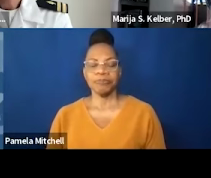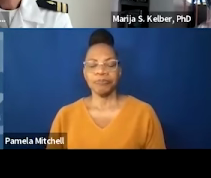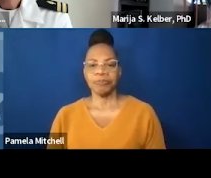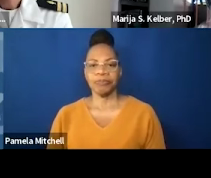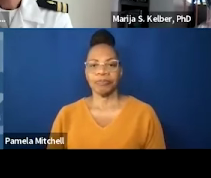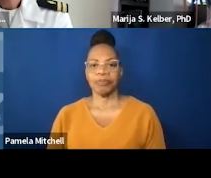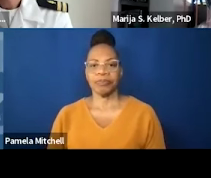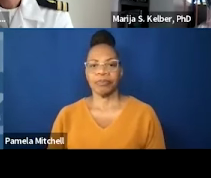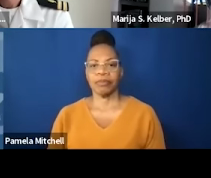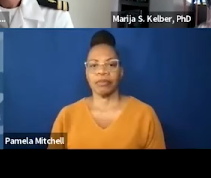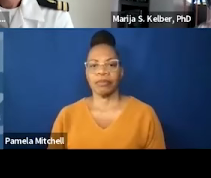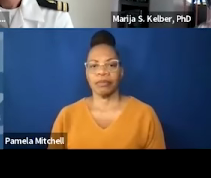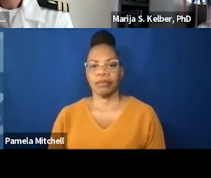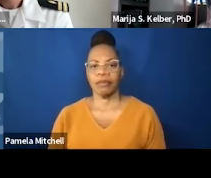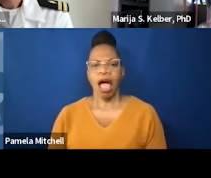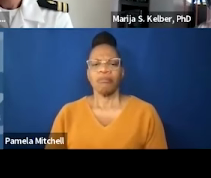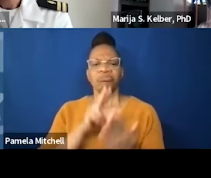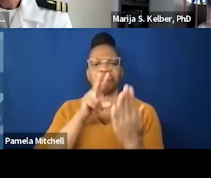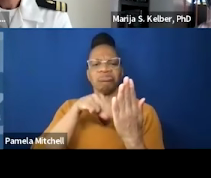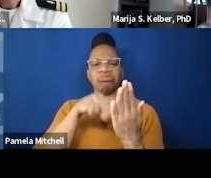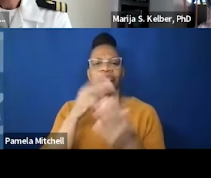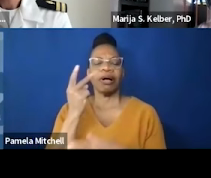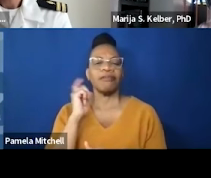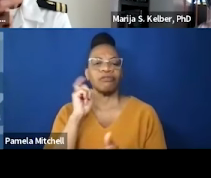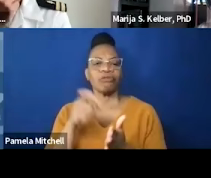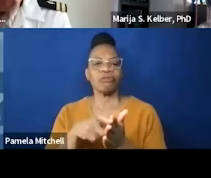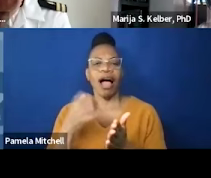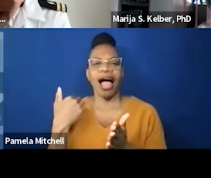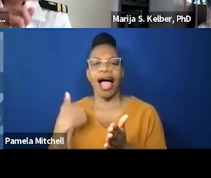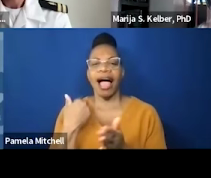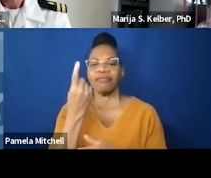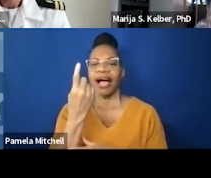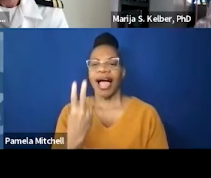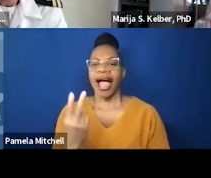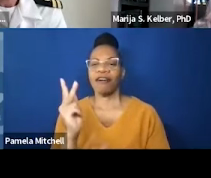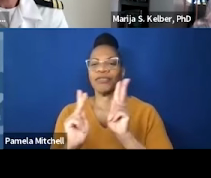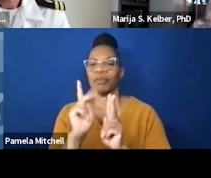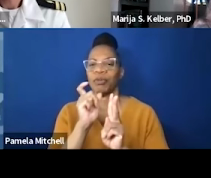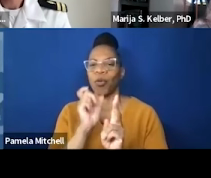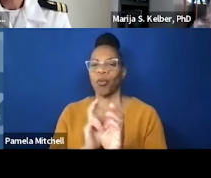All right, just scrolling through here, I see that we have about half of folks joining us